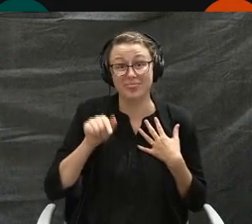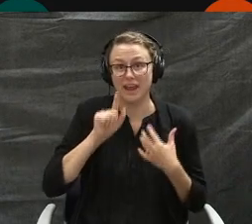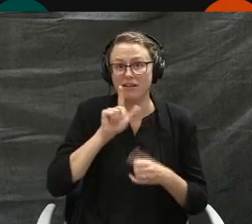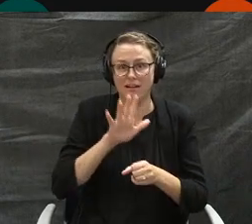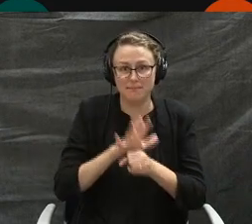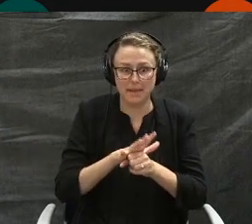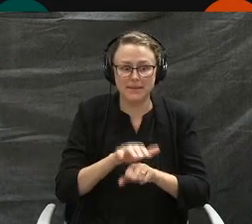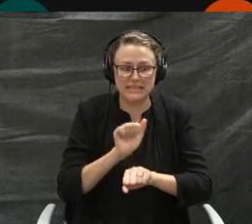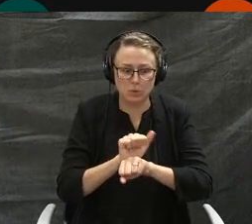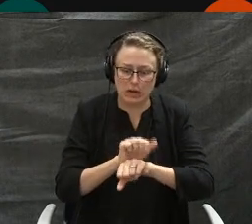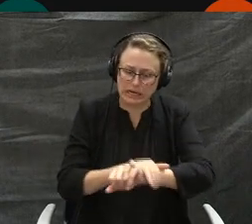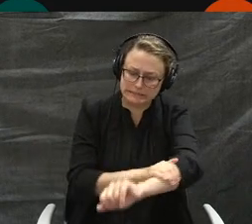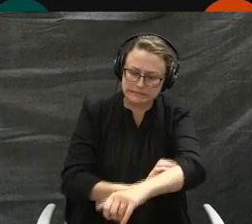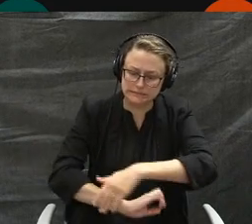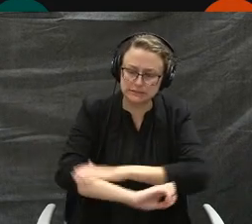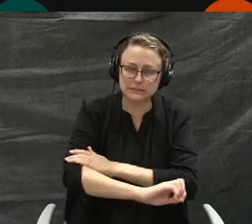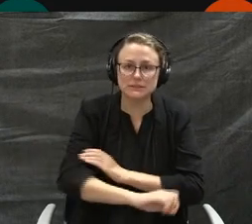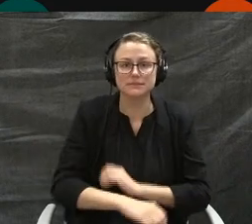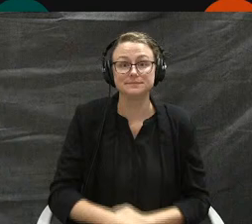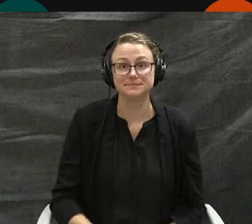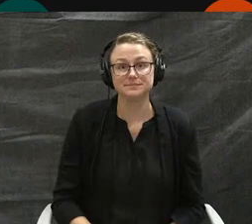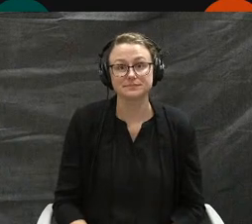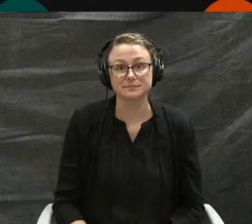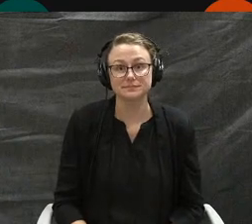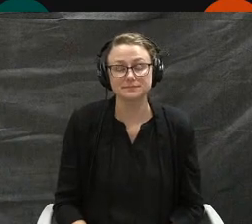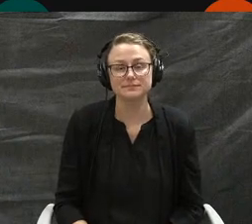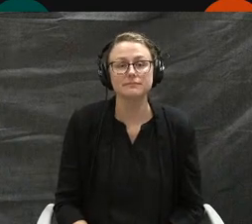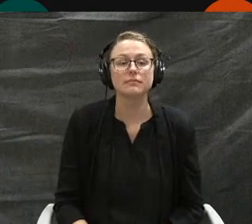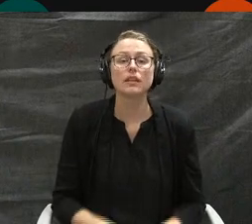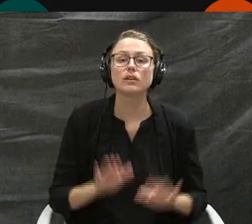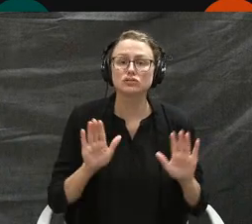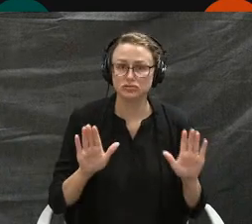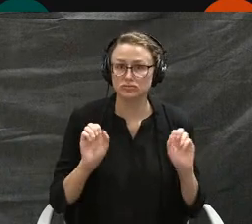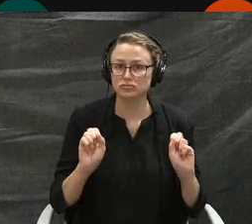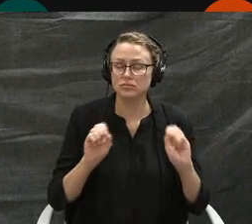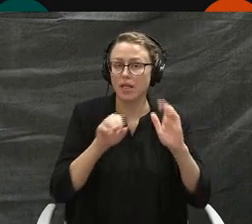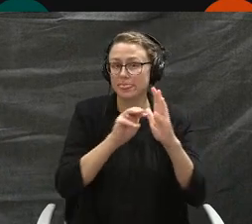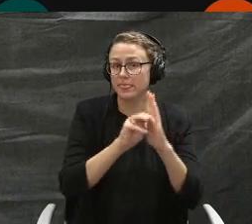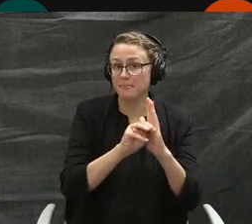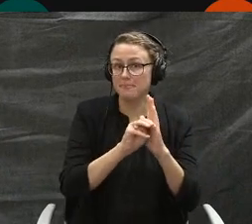working on these things. Uhm, the model that we were we were